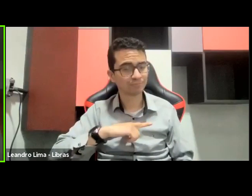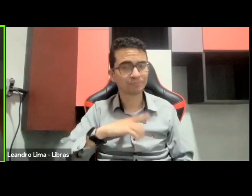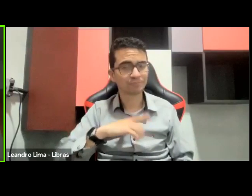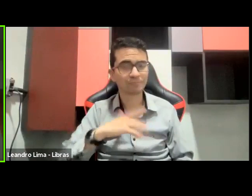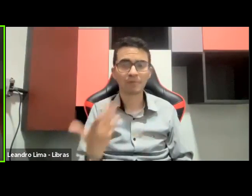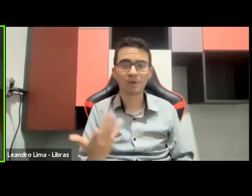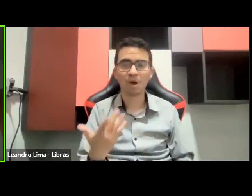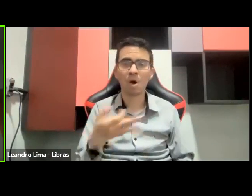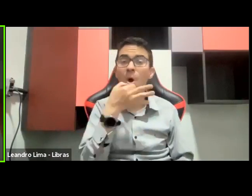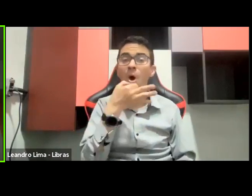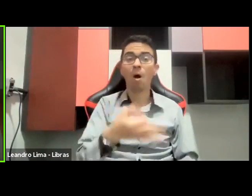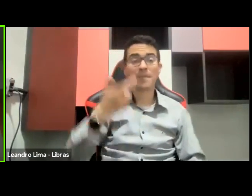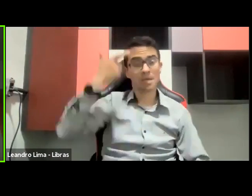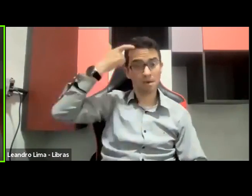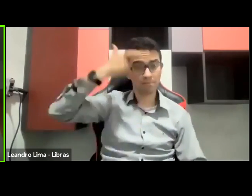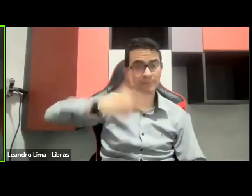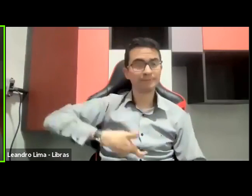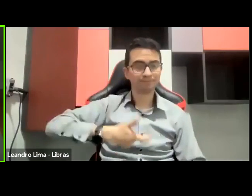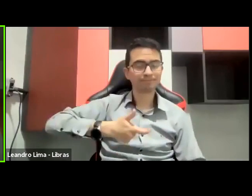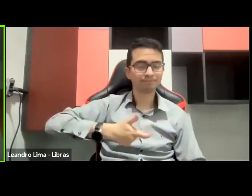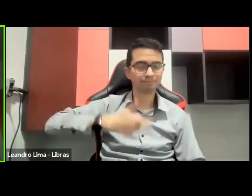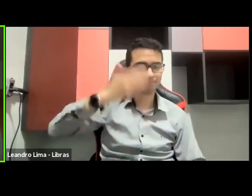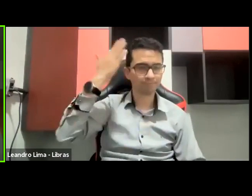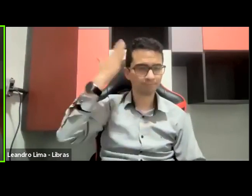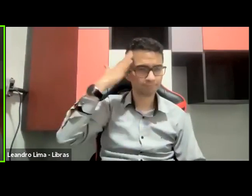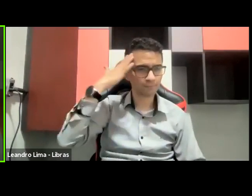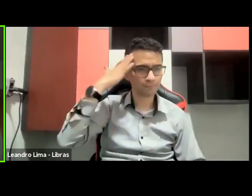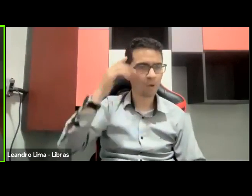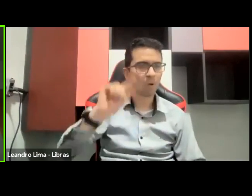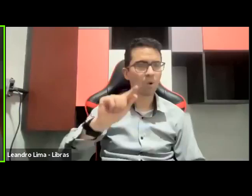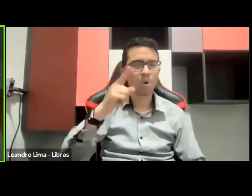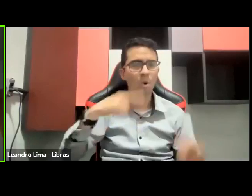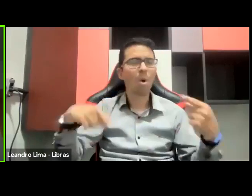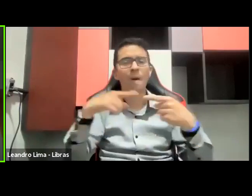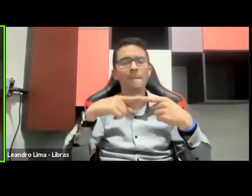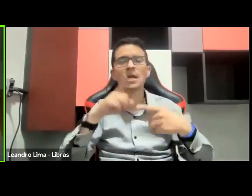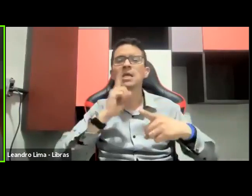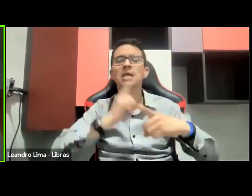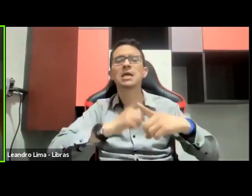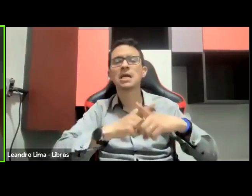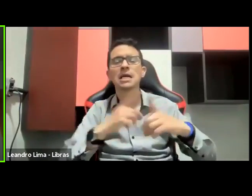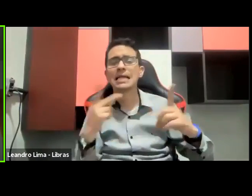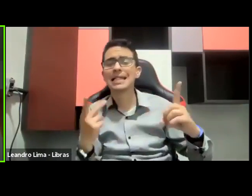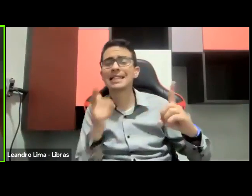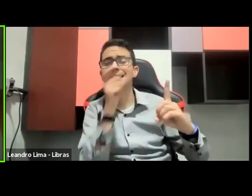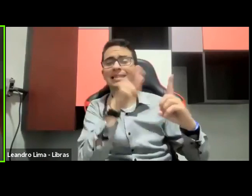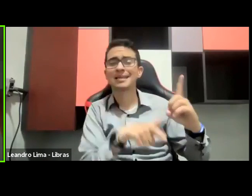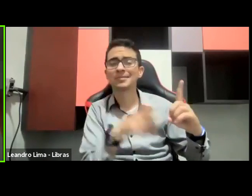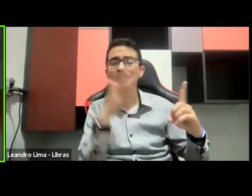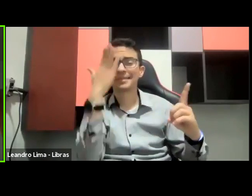related. If we think, for instance. , the climate movement , the climate movement to school